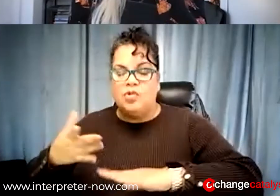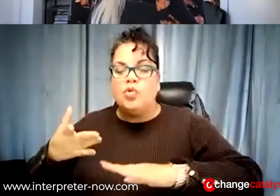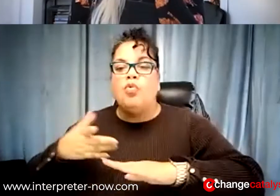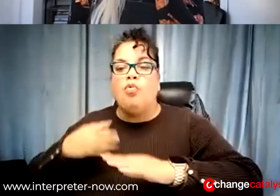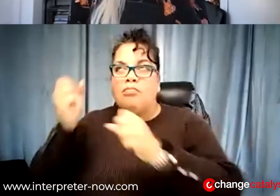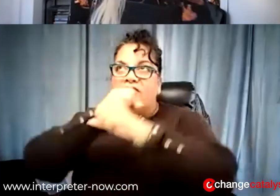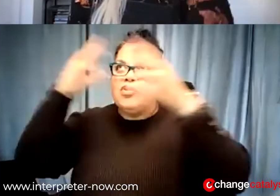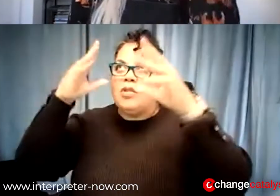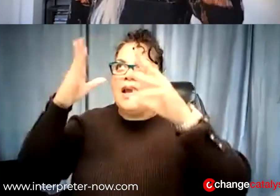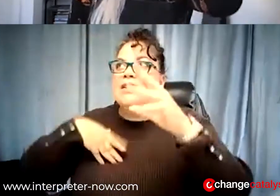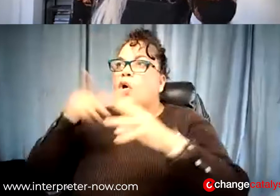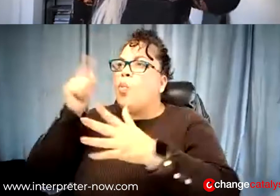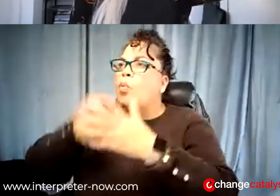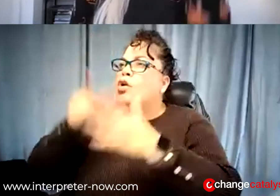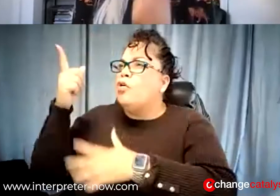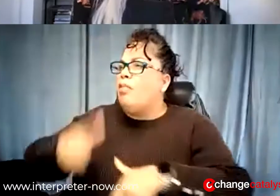The foundation of that is Women's Trails.